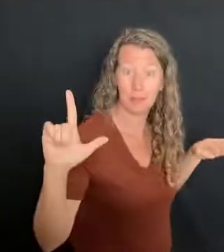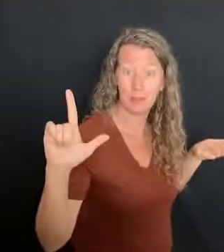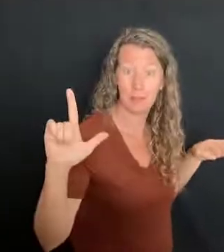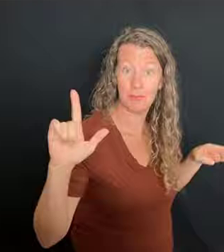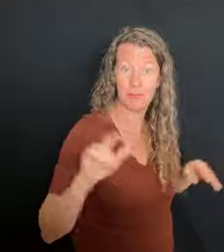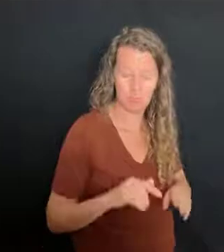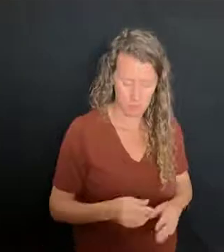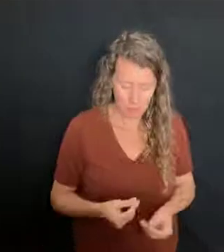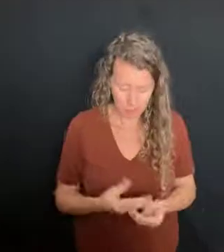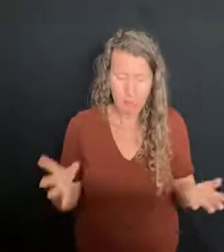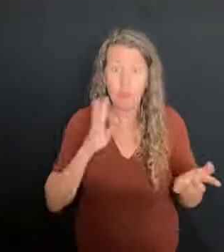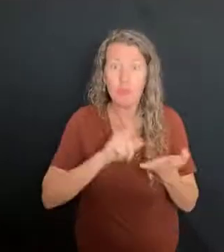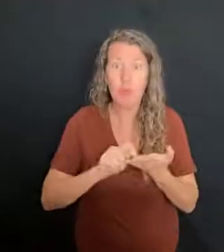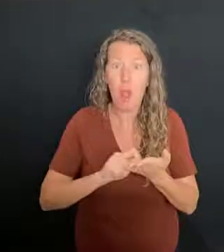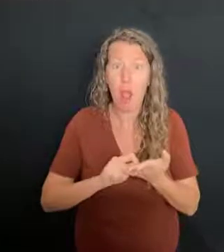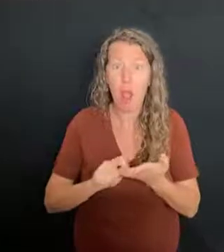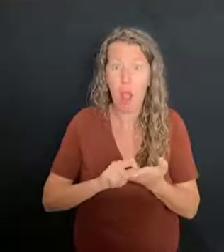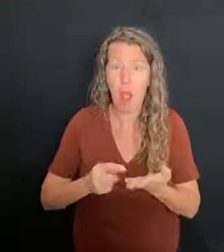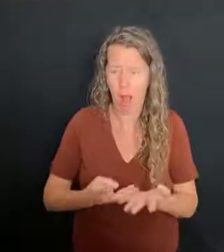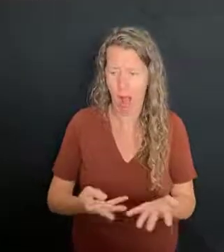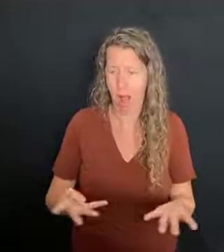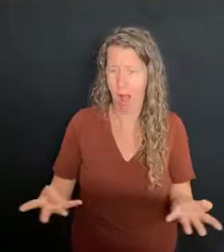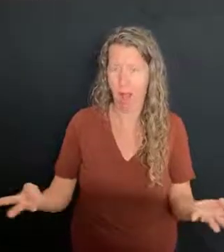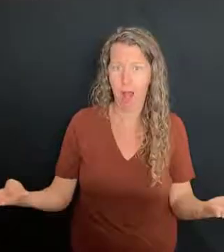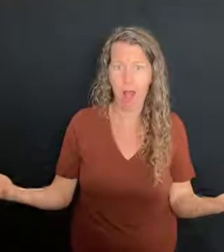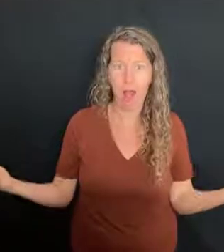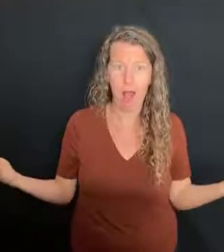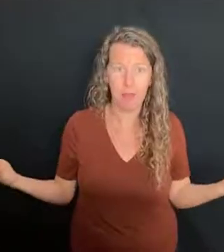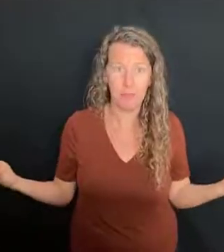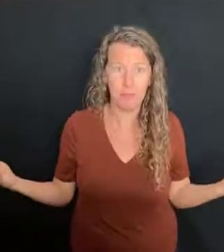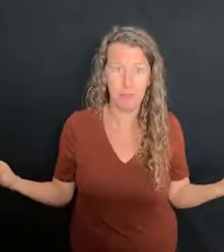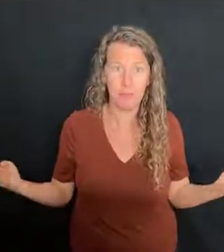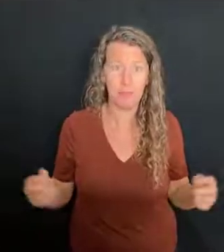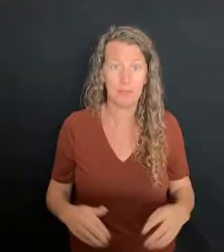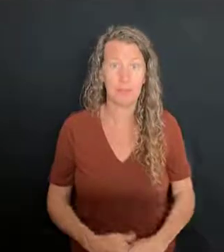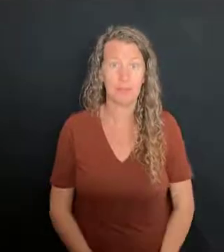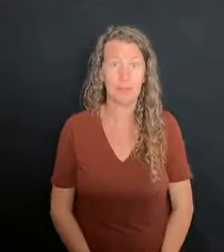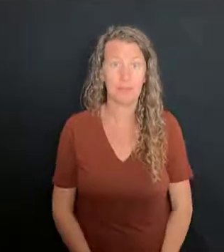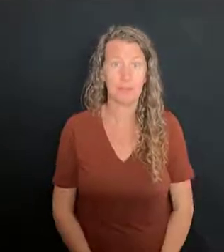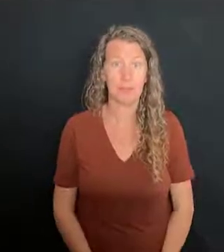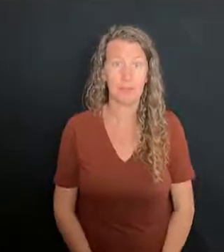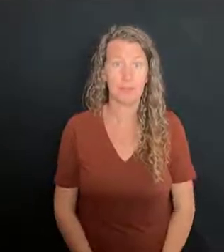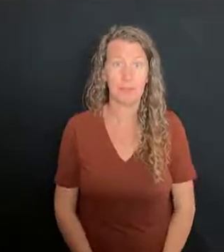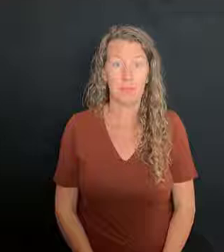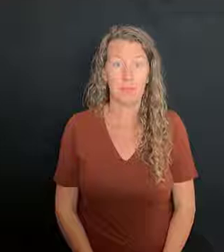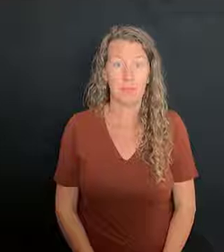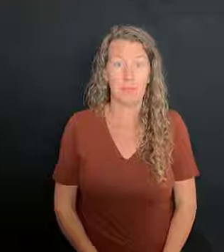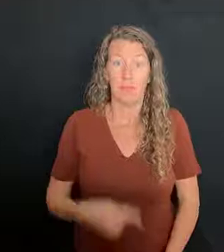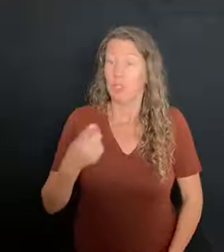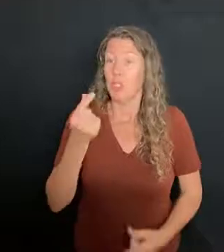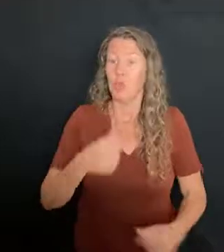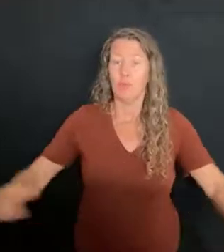Rosalee stands in front of the drawing and grimaces with her hands behind her back and her feet turned in toward each other.